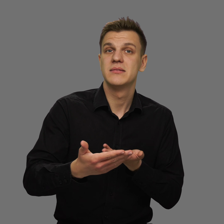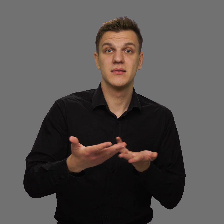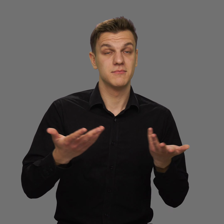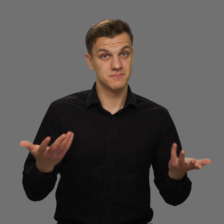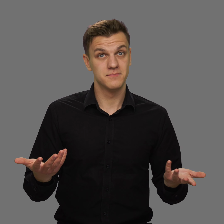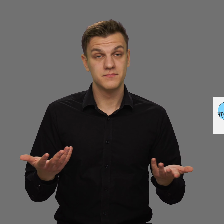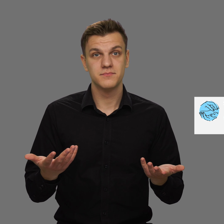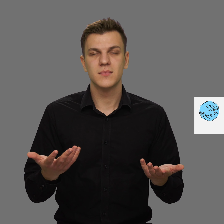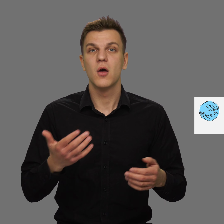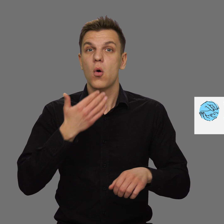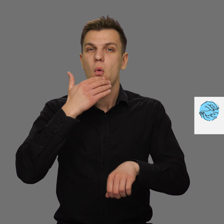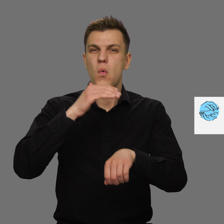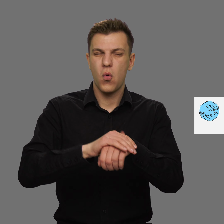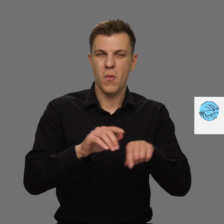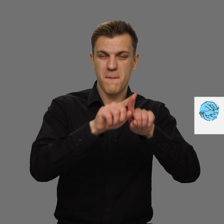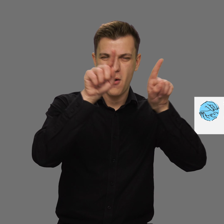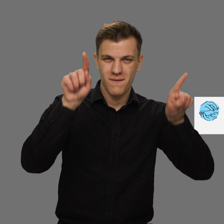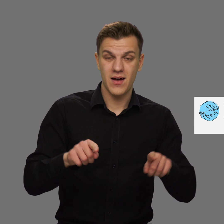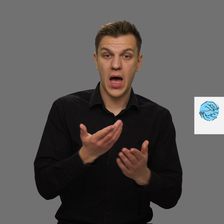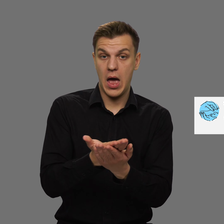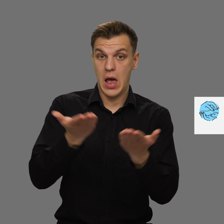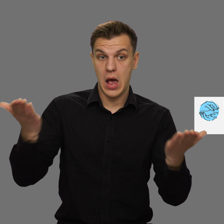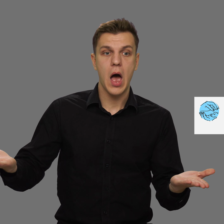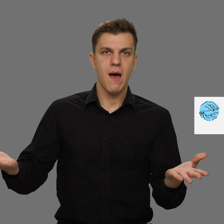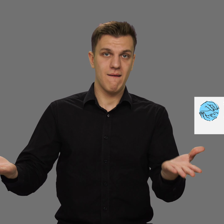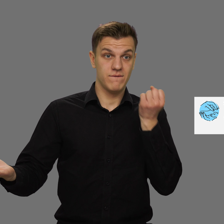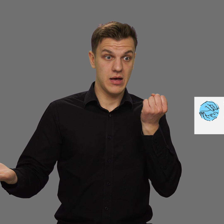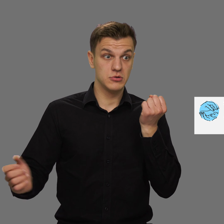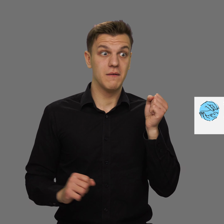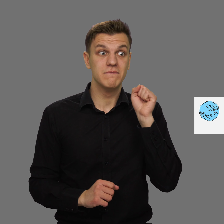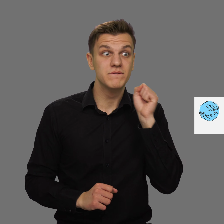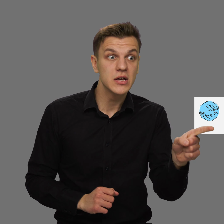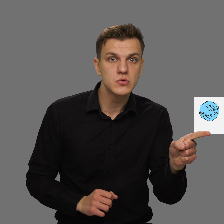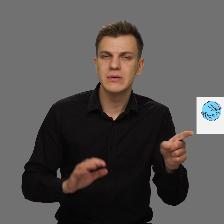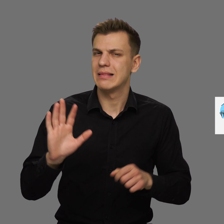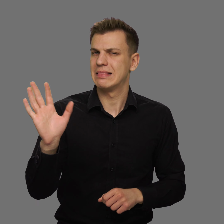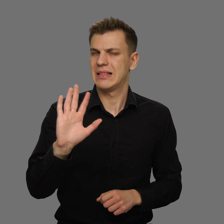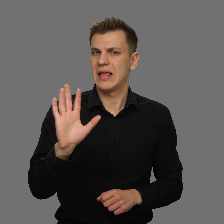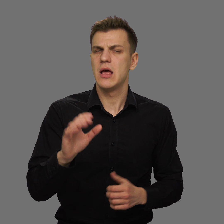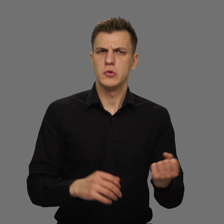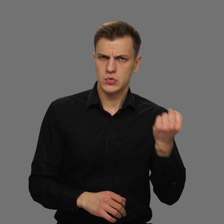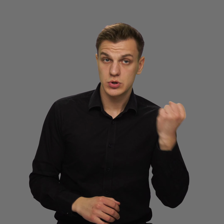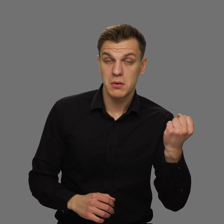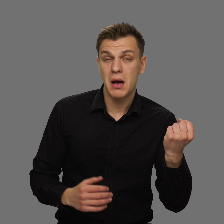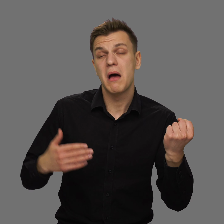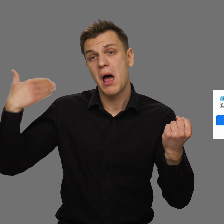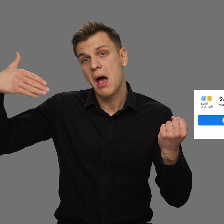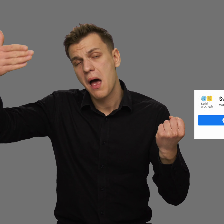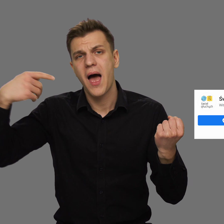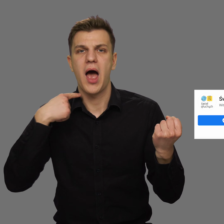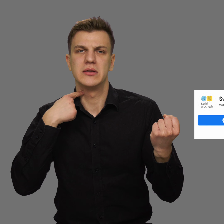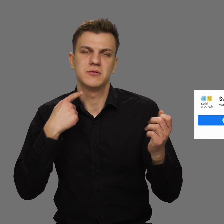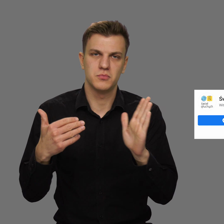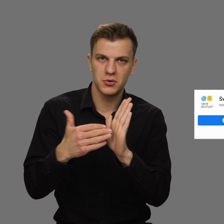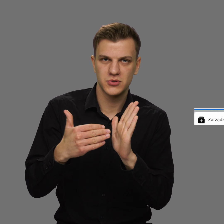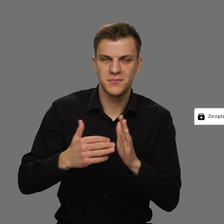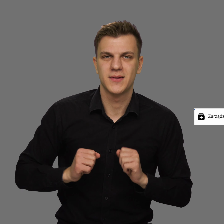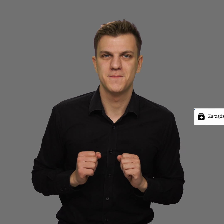secure one copy of the contract, don't throw it away, it will come in handy.